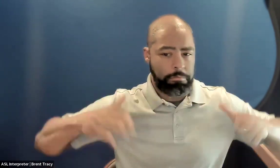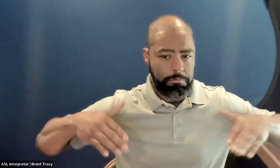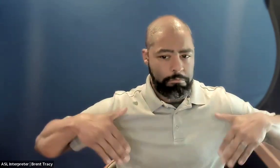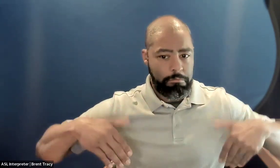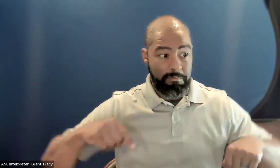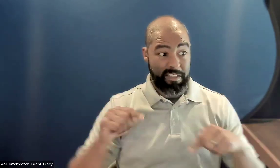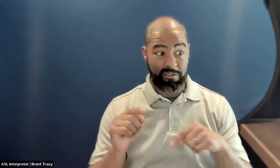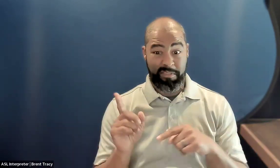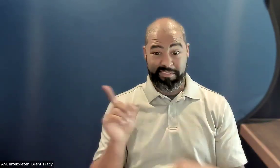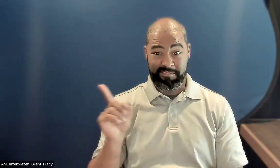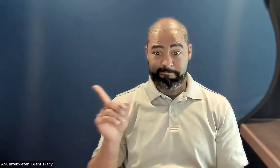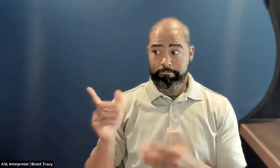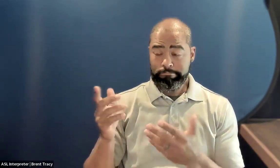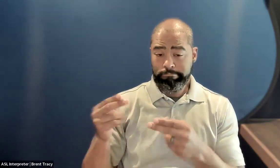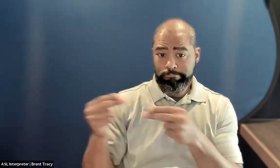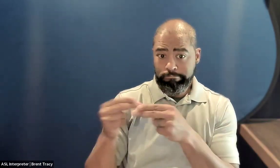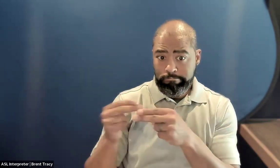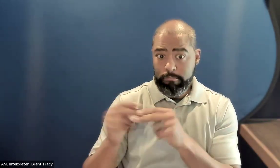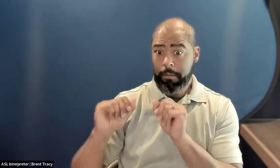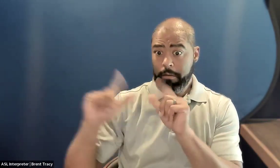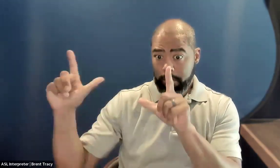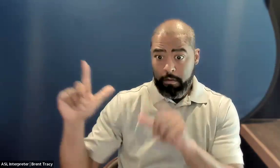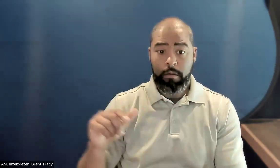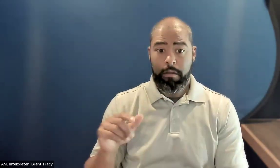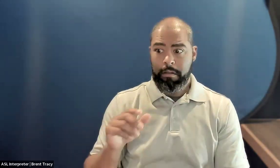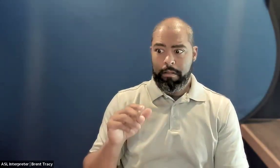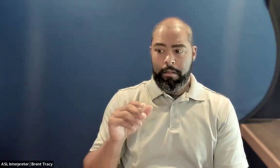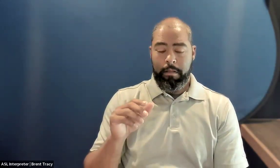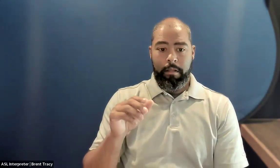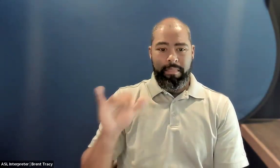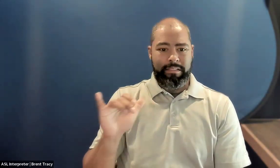does not relate to a regulatory change. That is something under consideration.